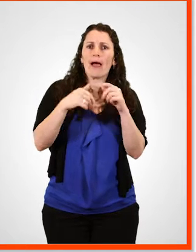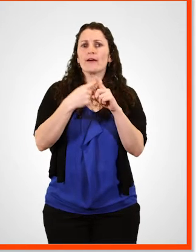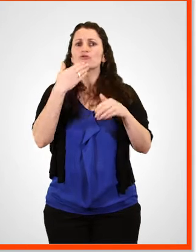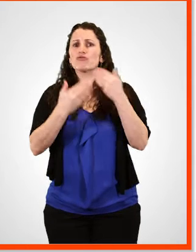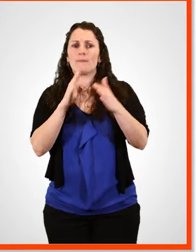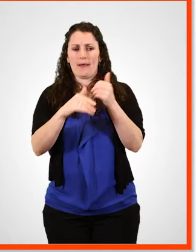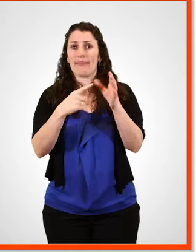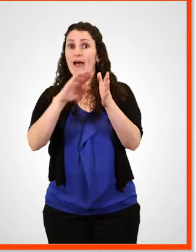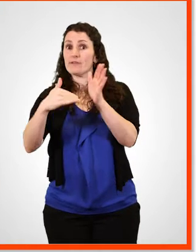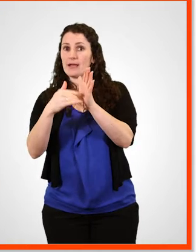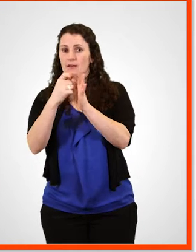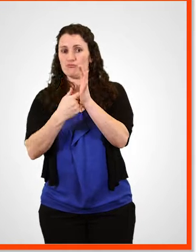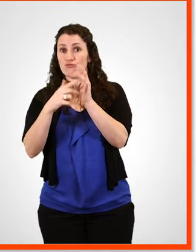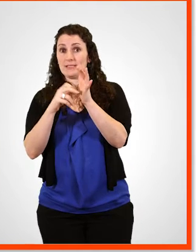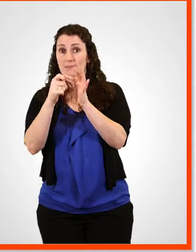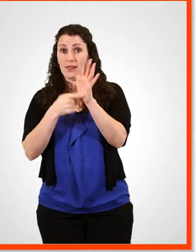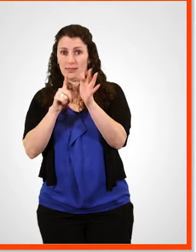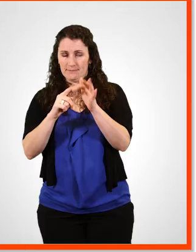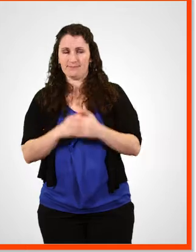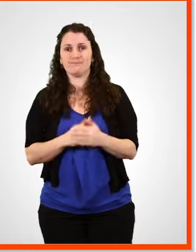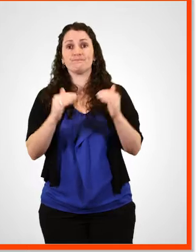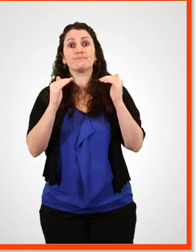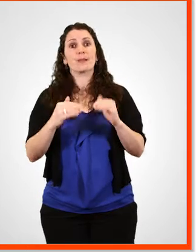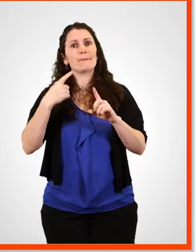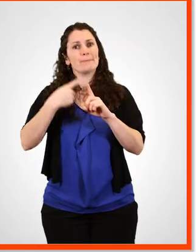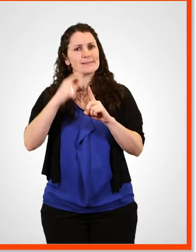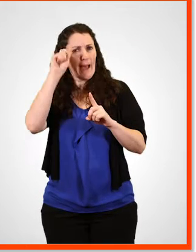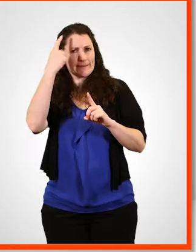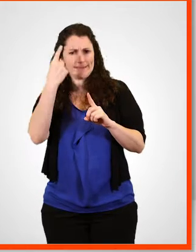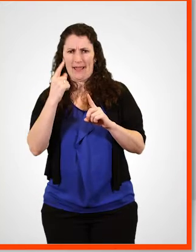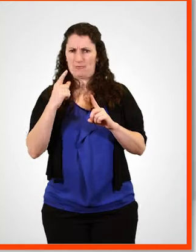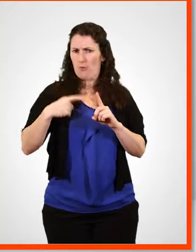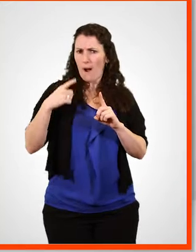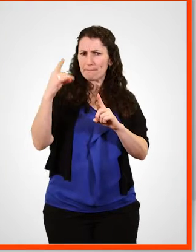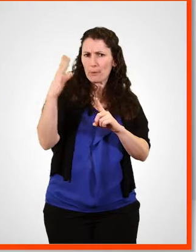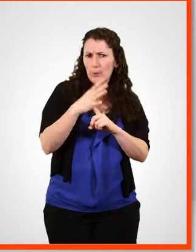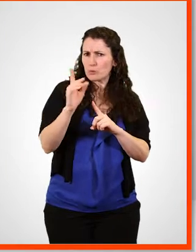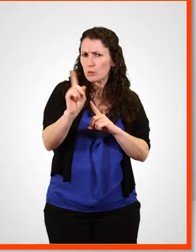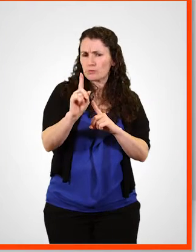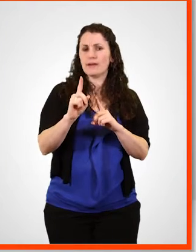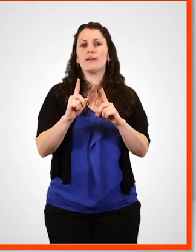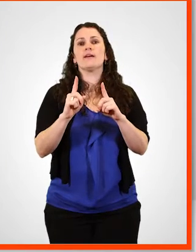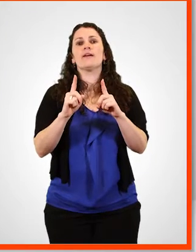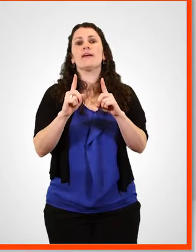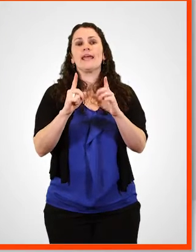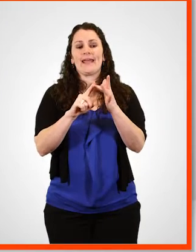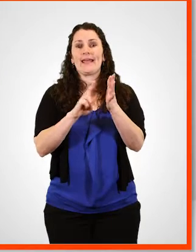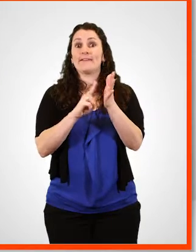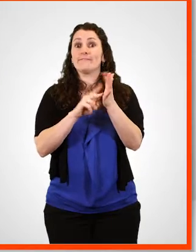And further understand the importance and use of the term invented spelling and how it applies for children with hearing loss.